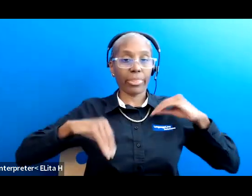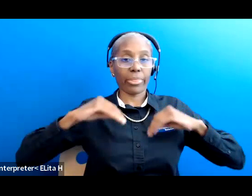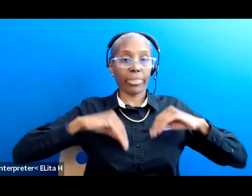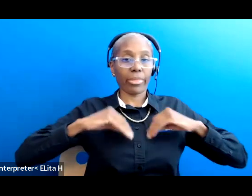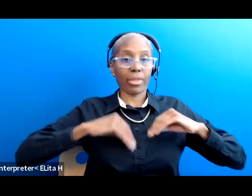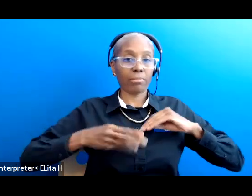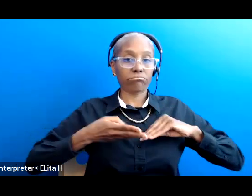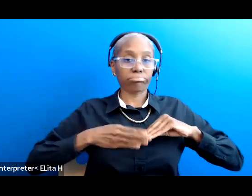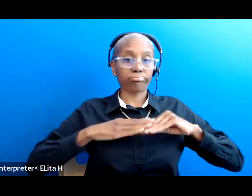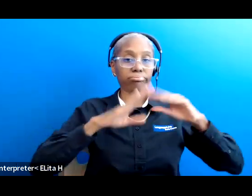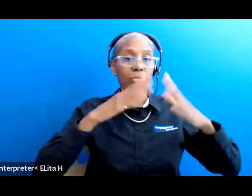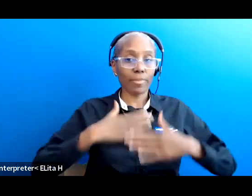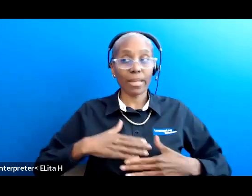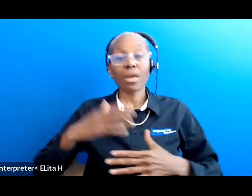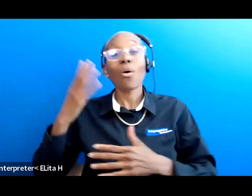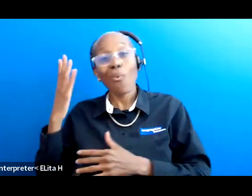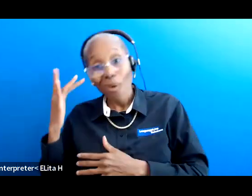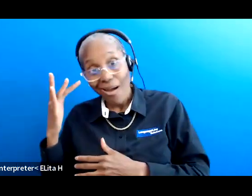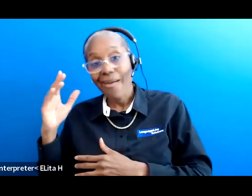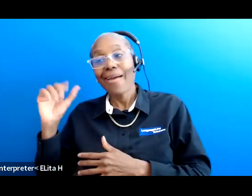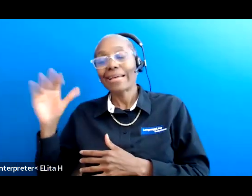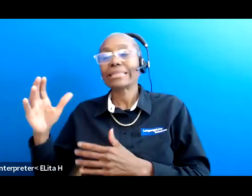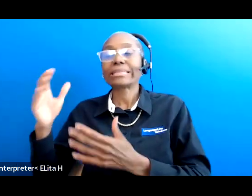important because it conditions the air to take out some of that humidity.